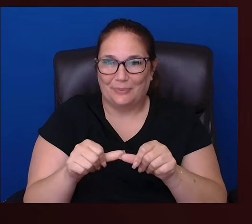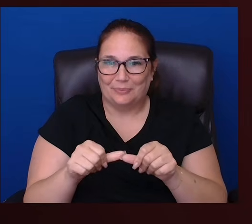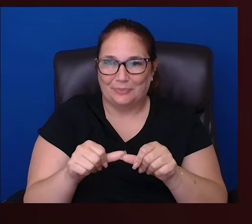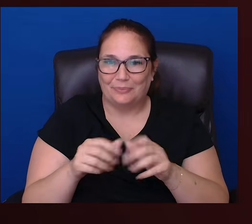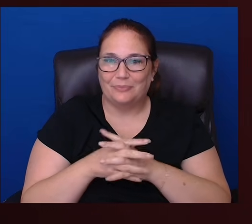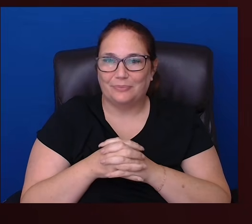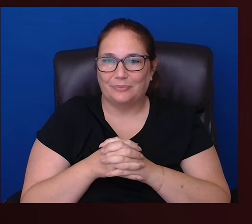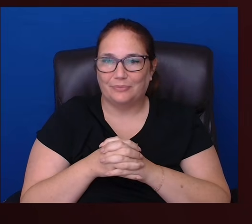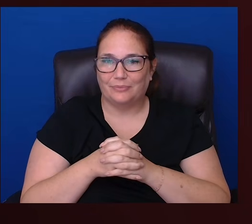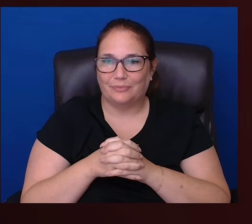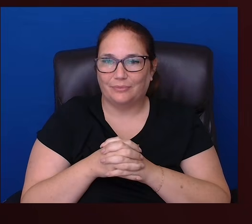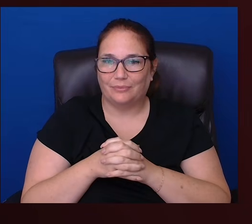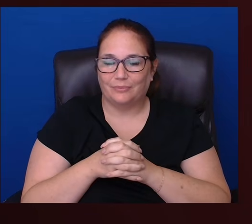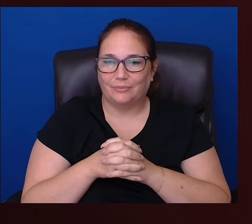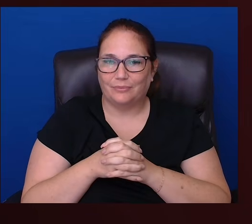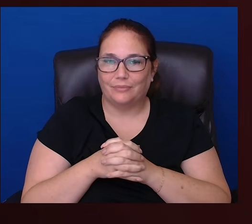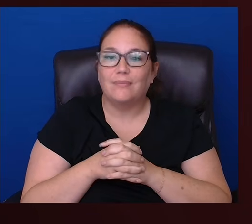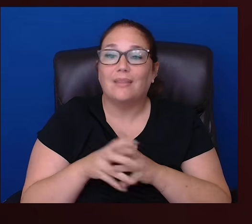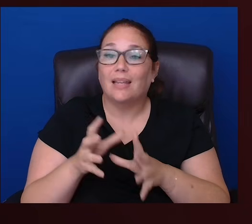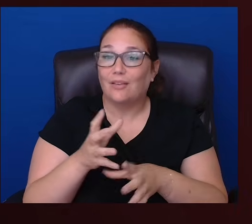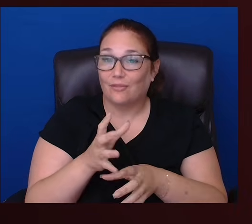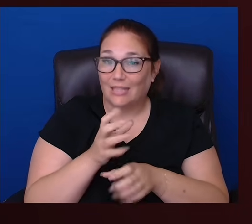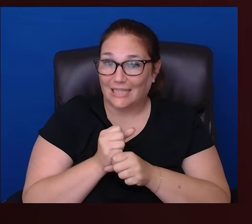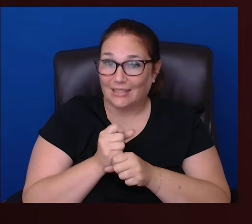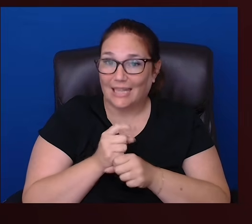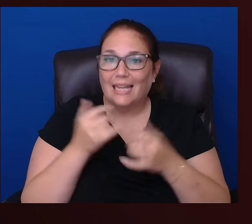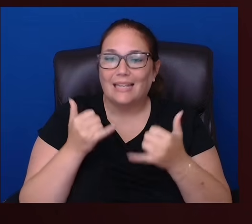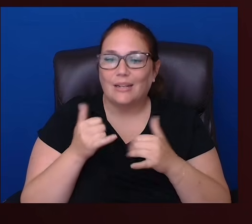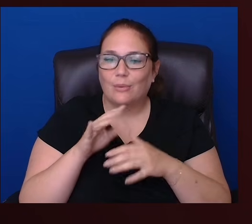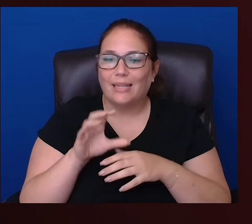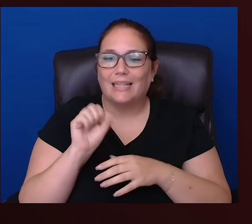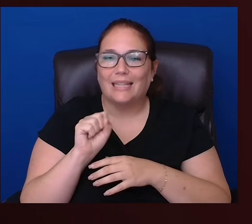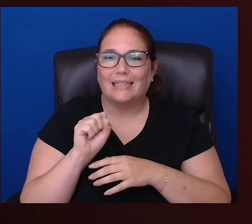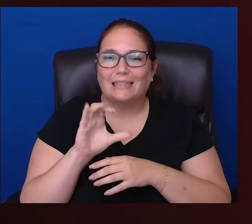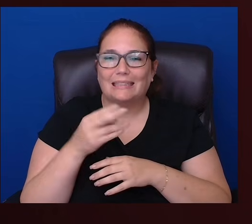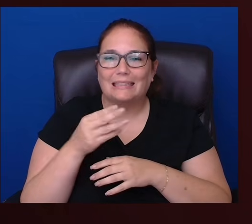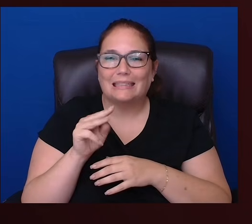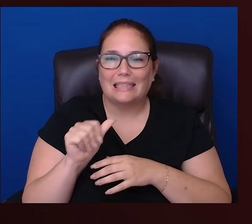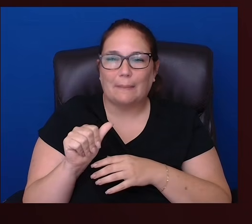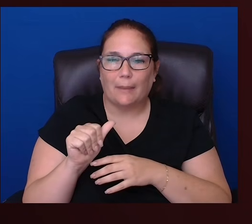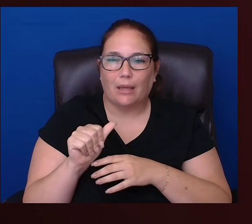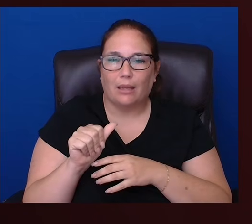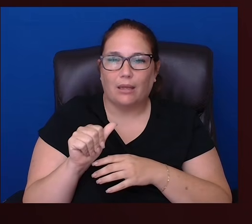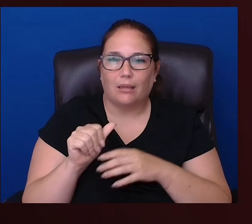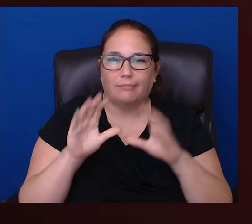It's gotten now. Now it's going to say, "Now I need to go get the schema," going to go get the schema for a song.